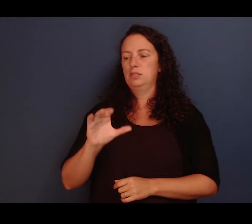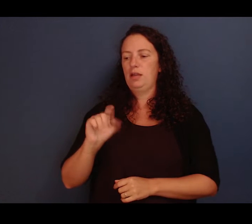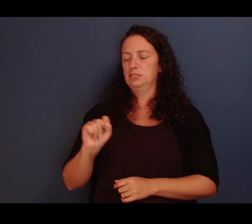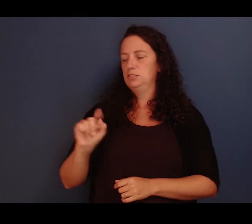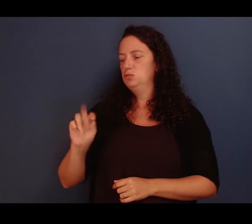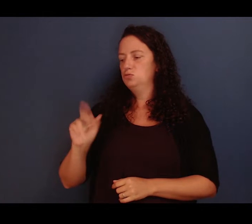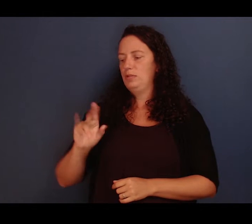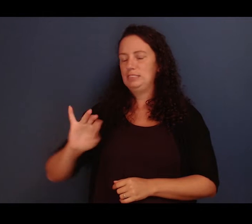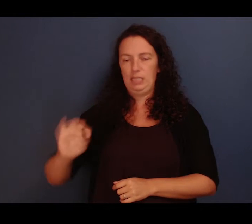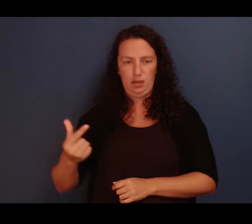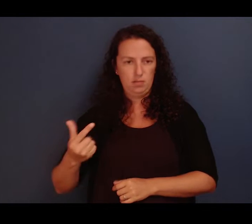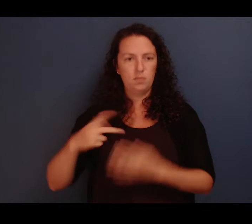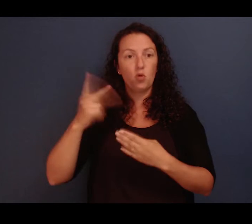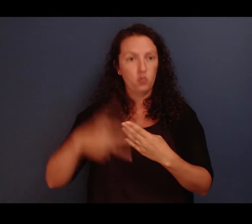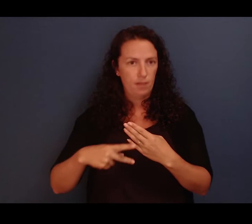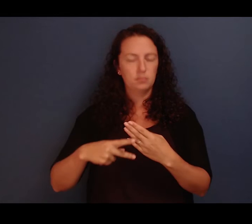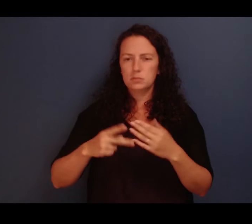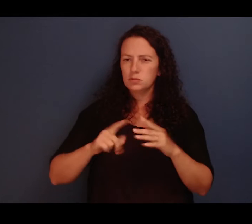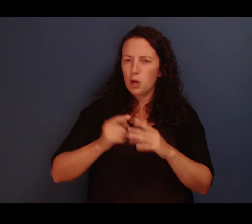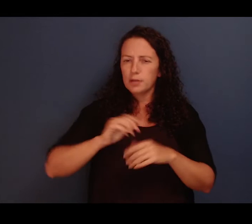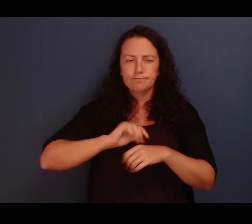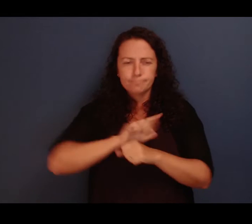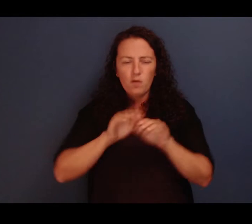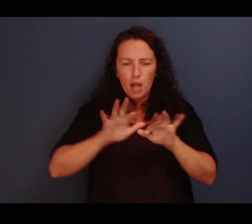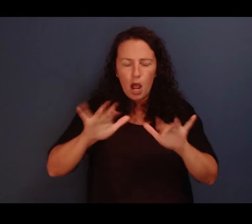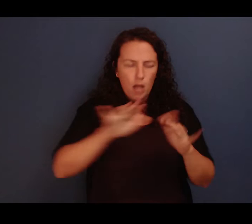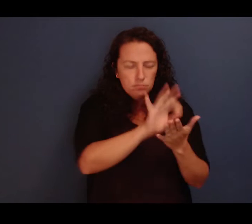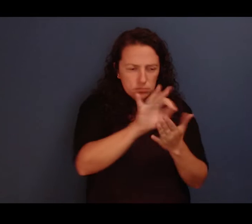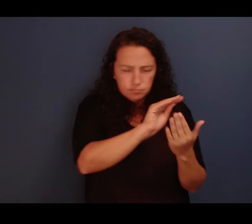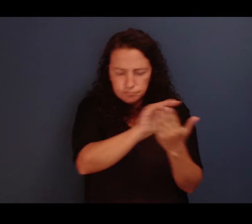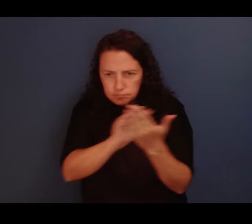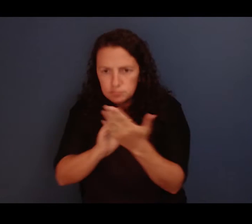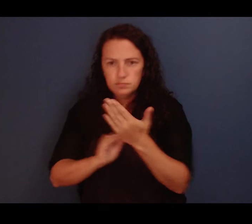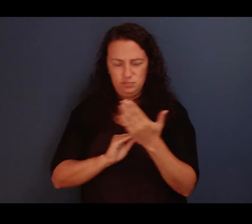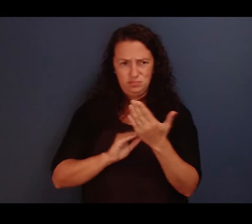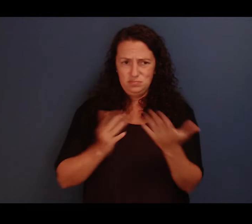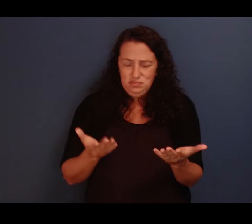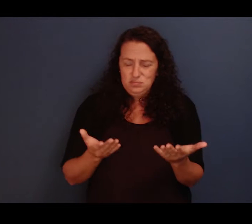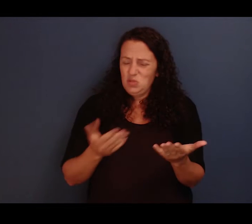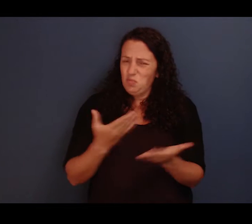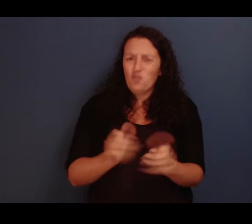of the pandemic. We know that we have the talent and the creativity to become more agile in this space.